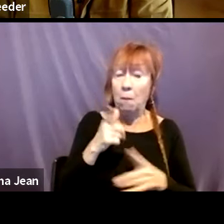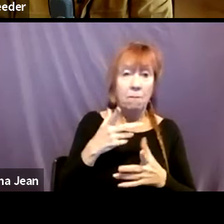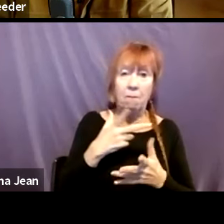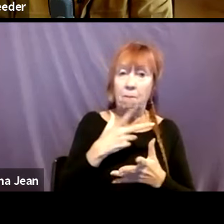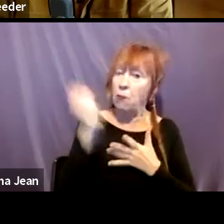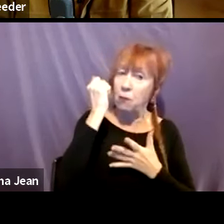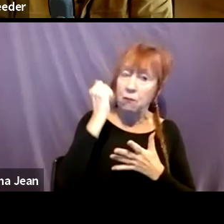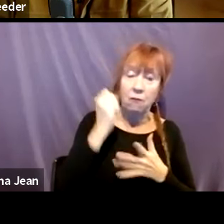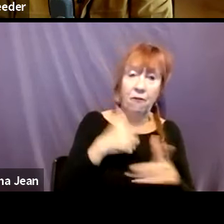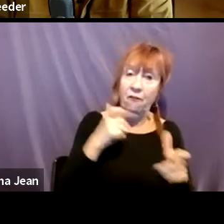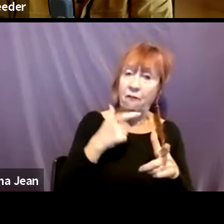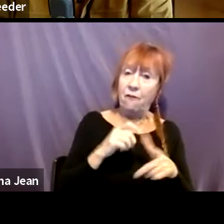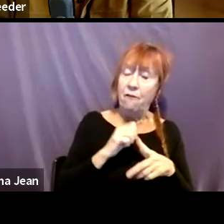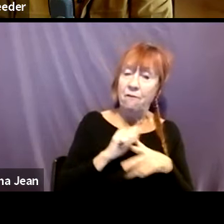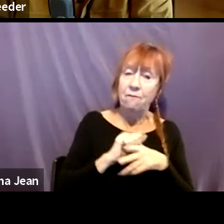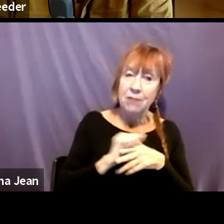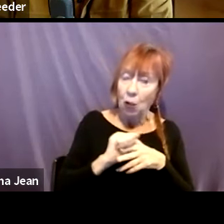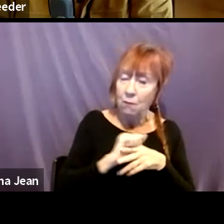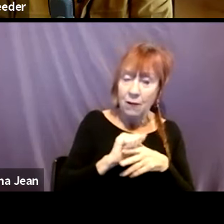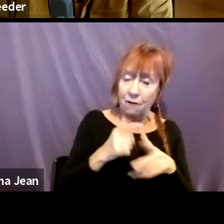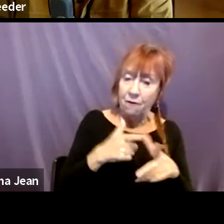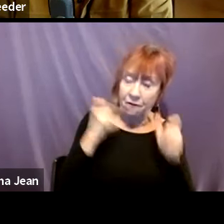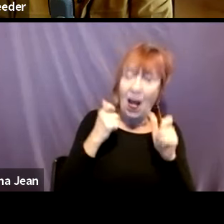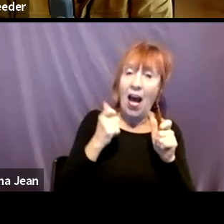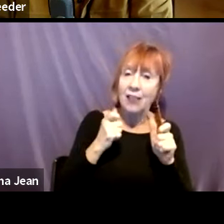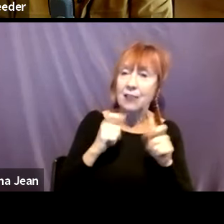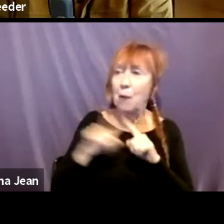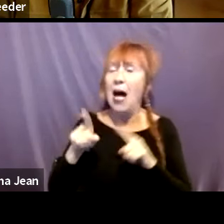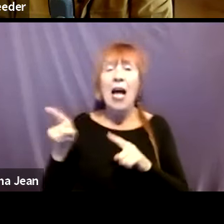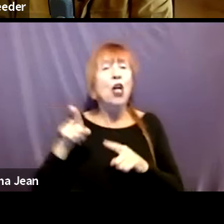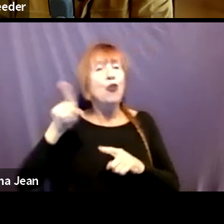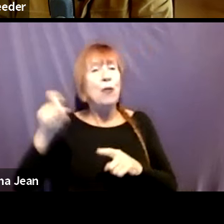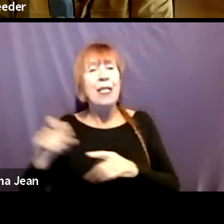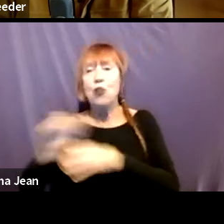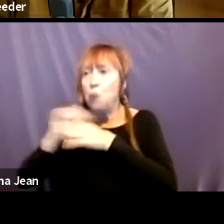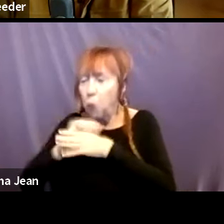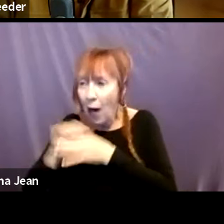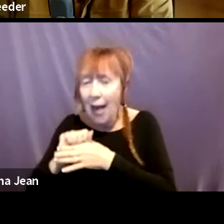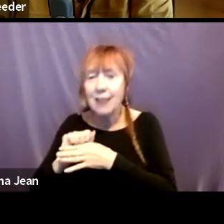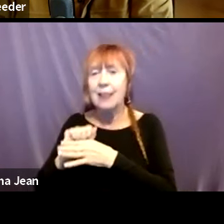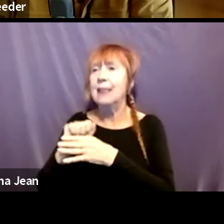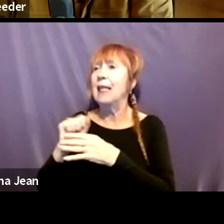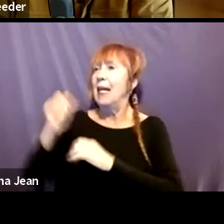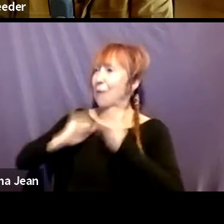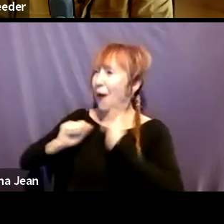and getting other people's opinions. You know, and all these things, you usually have a producer with you.